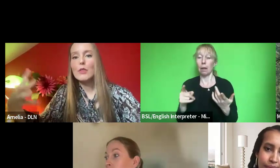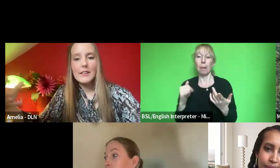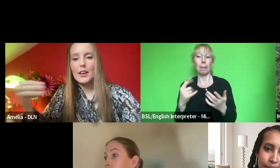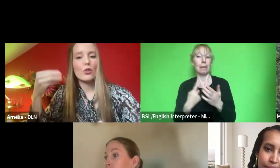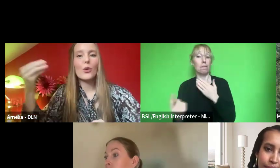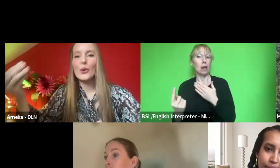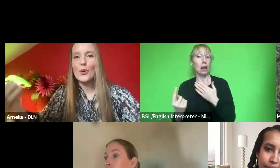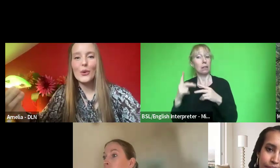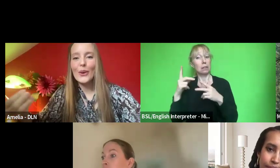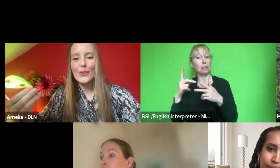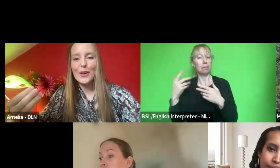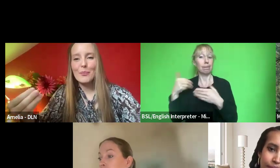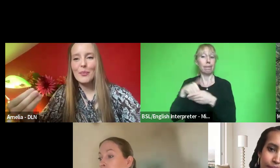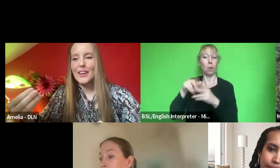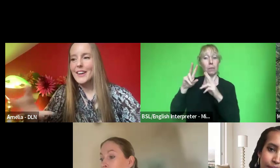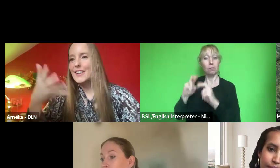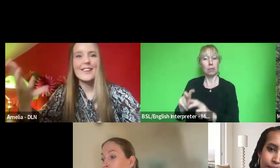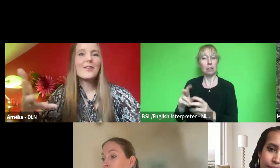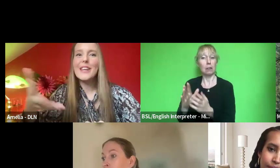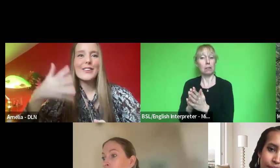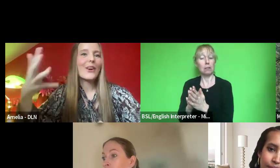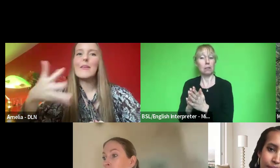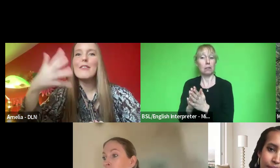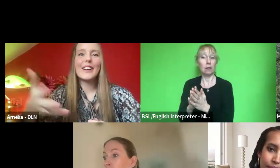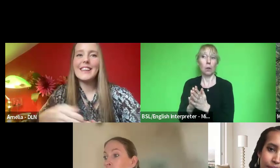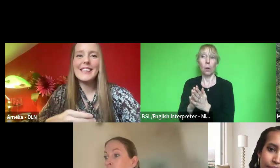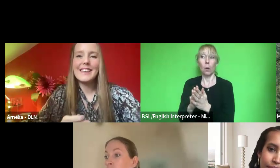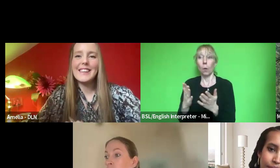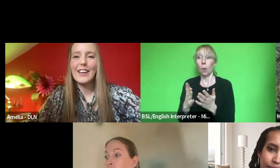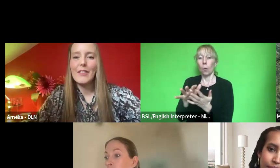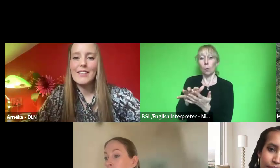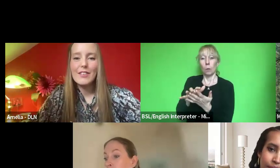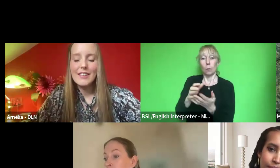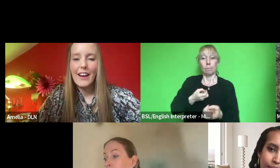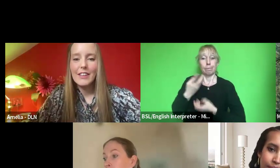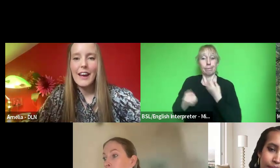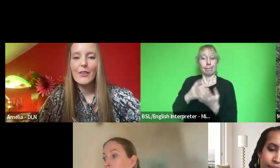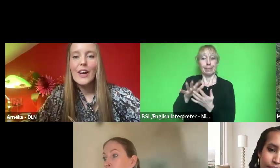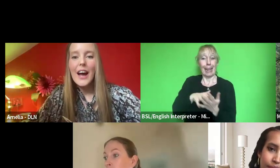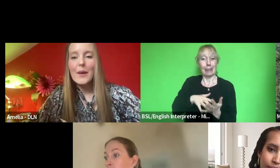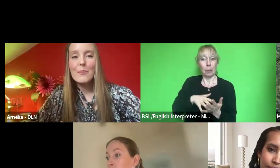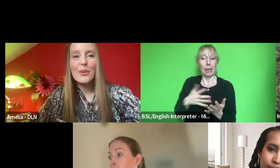research or, or, or testimonies or however these, these kind of activities are carried out